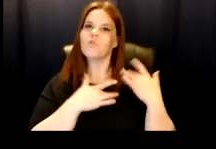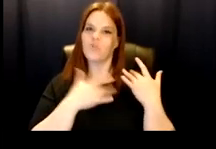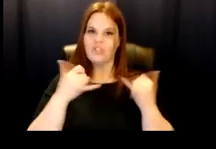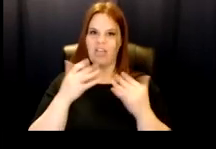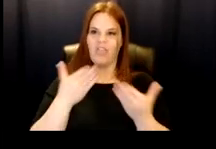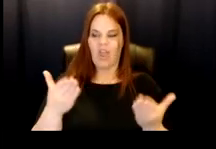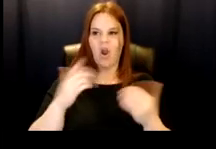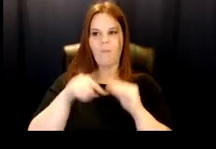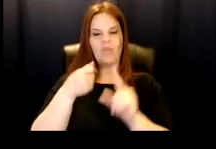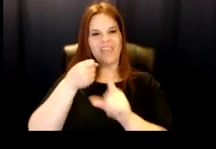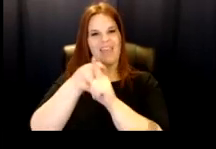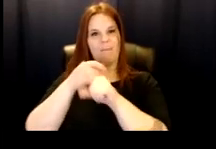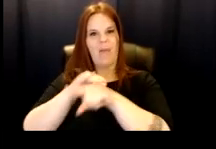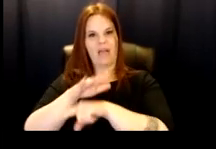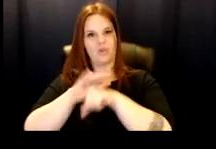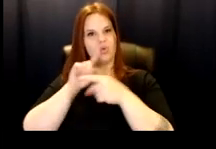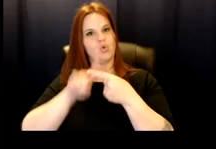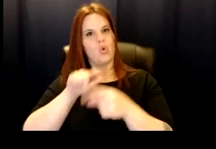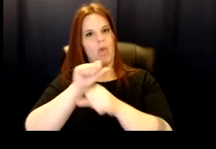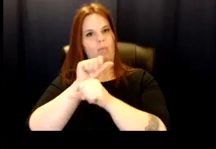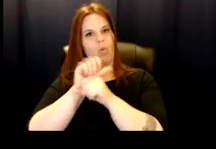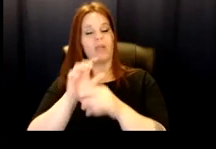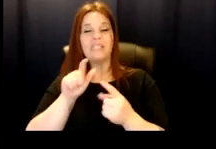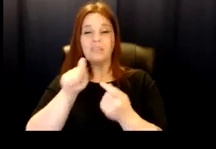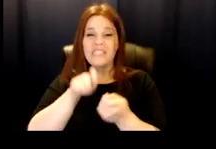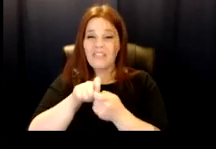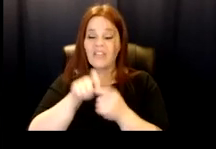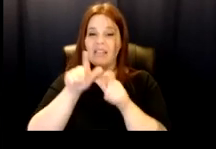will have on workers, and particularly for people with disabilities. So, for people with